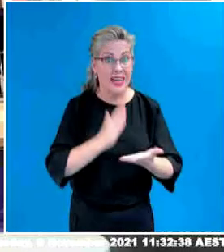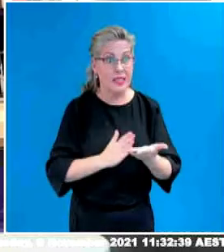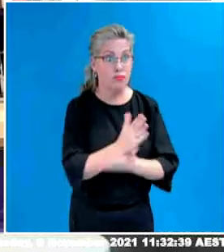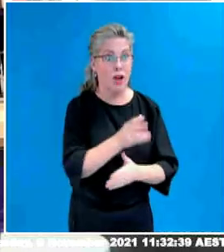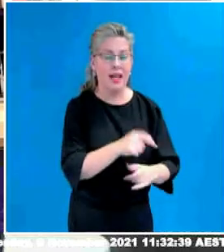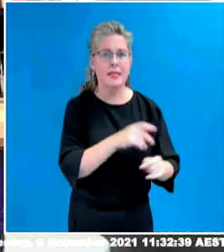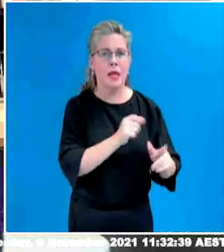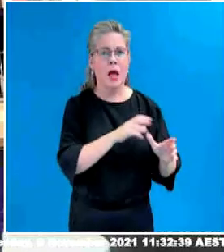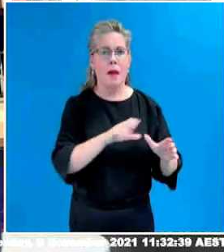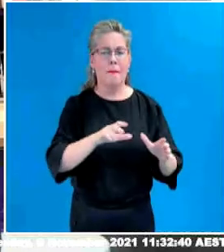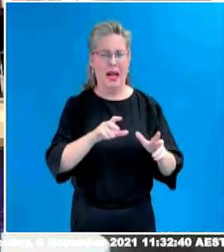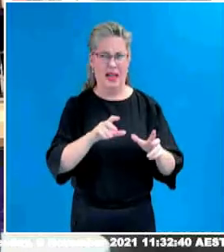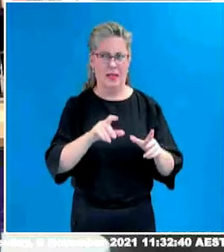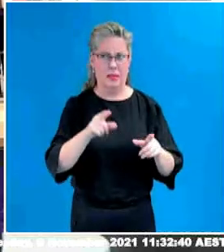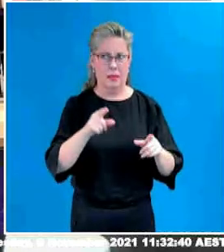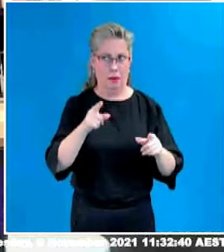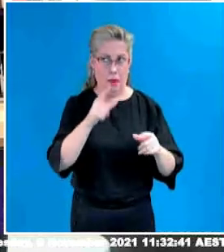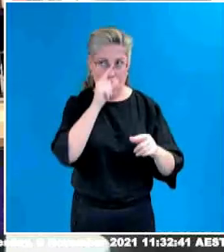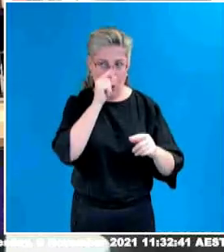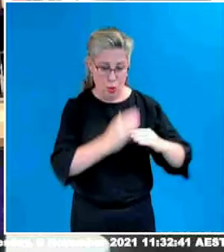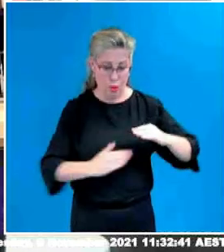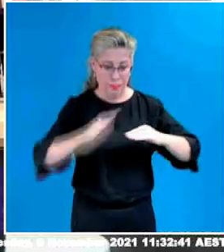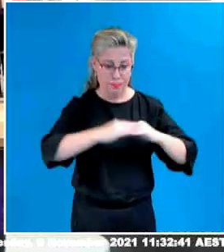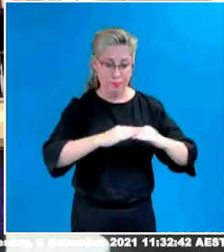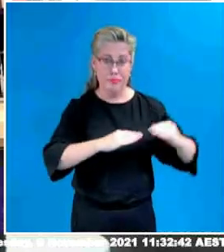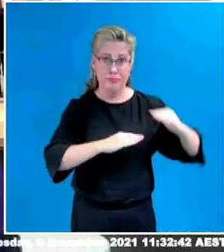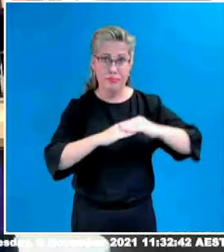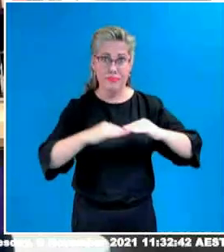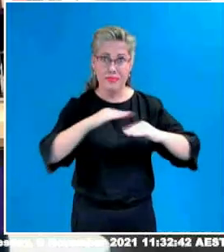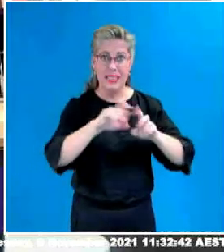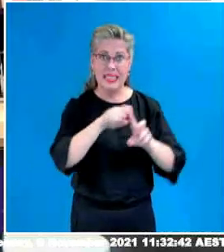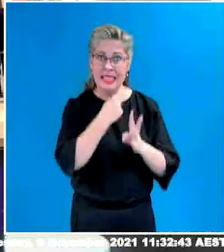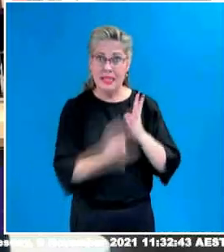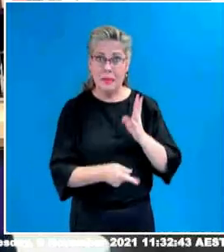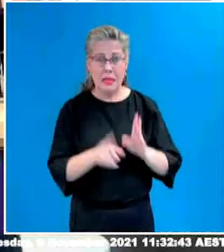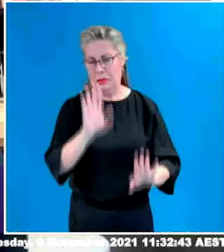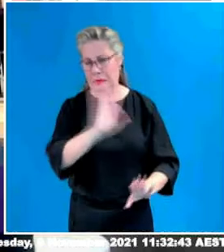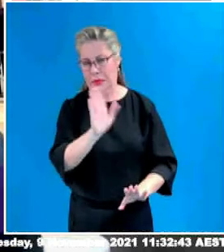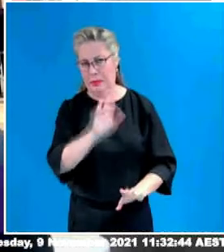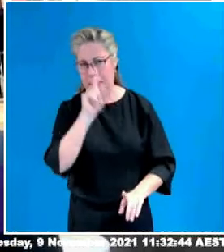That was still in evidence in 2011 when the Guiding Principles were focused on.